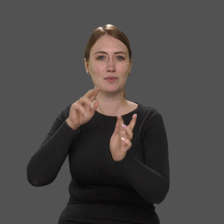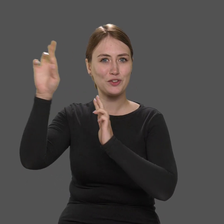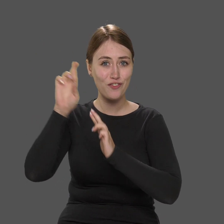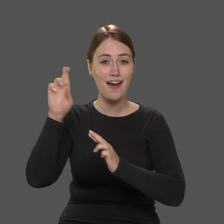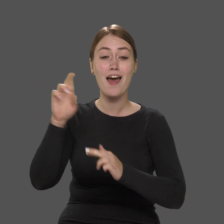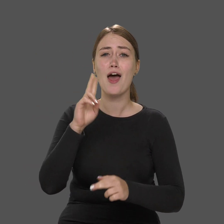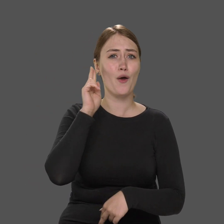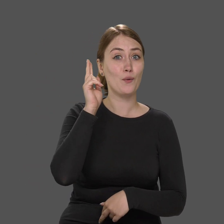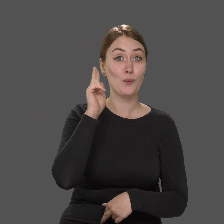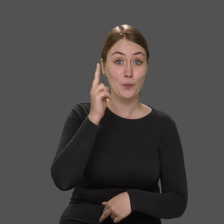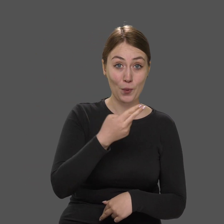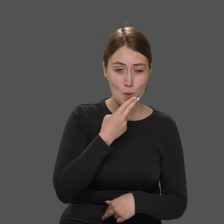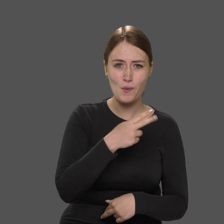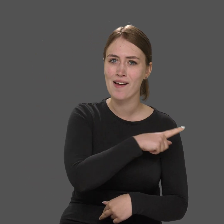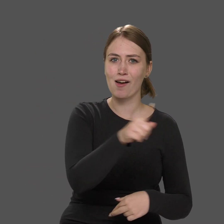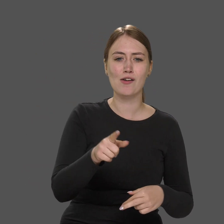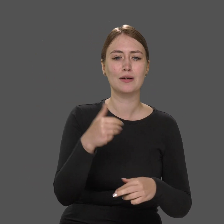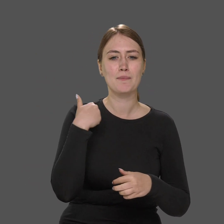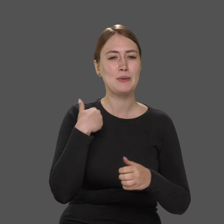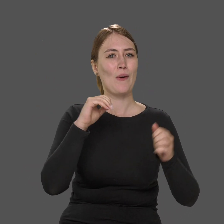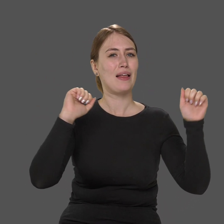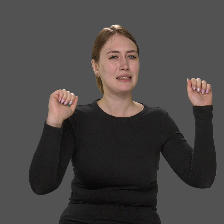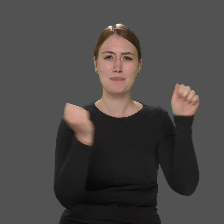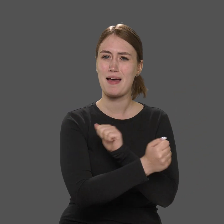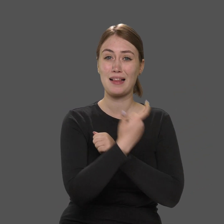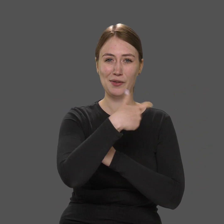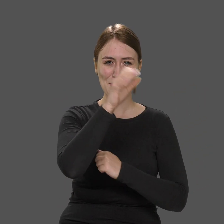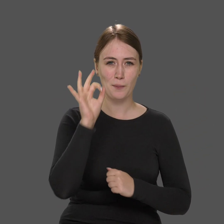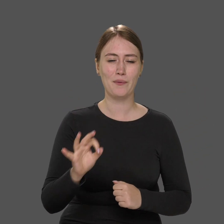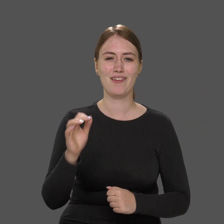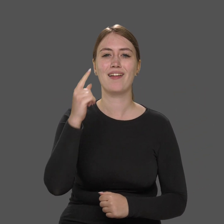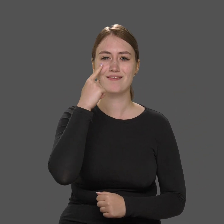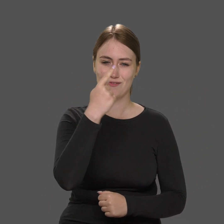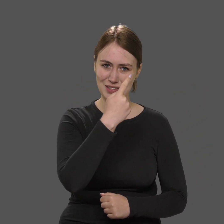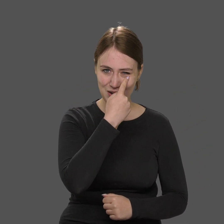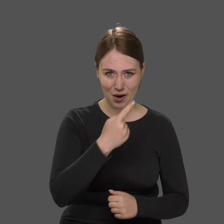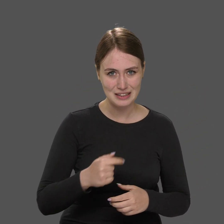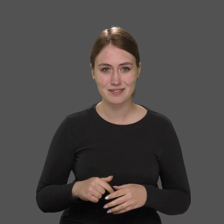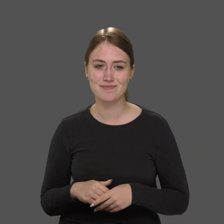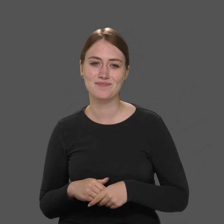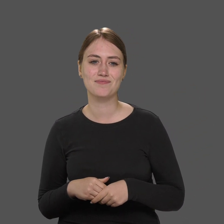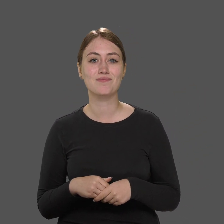completely switched to vision in deaf individuals!